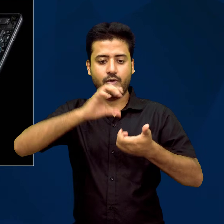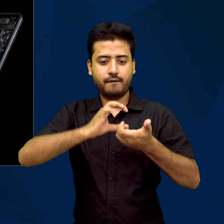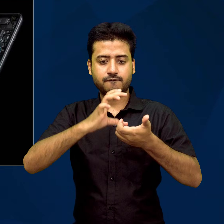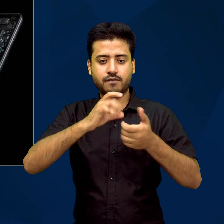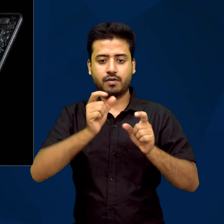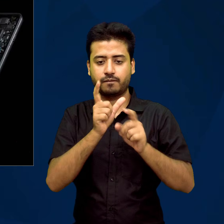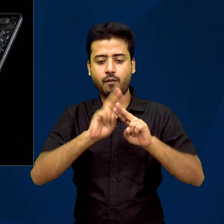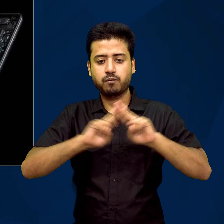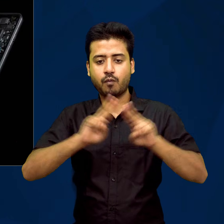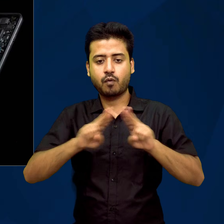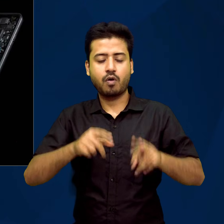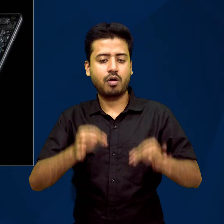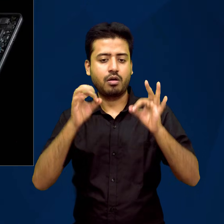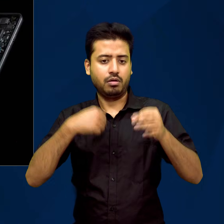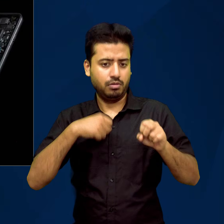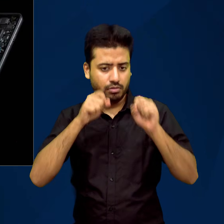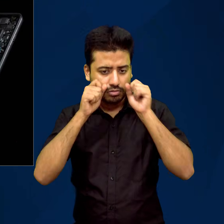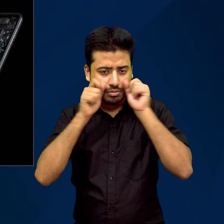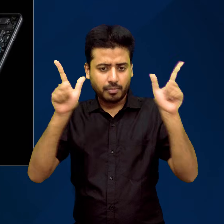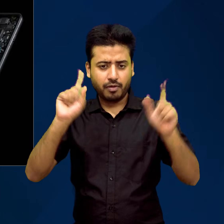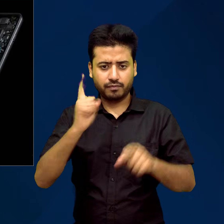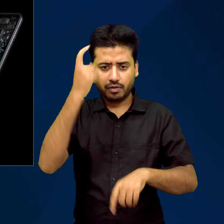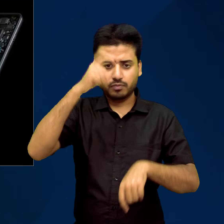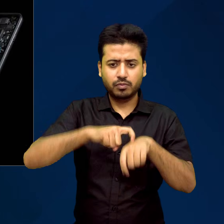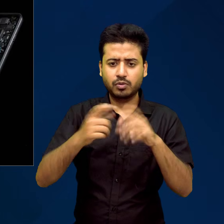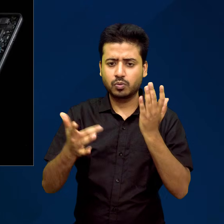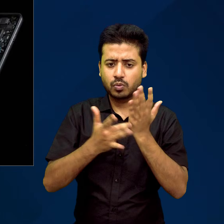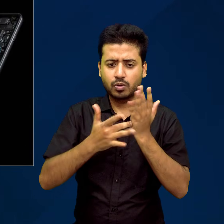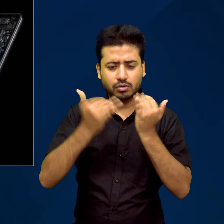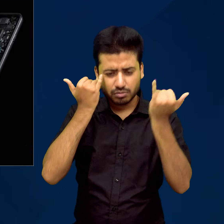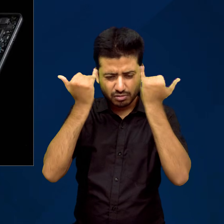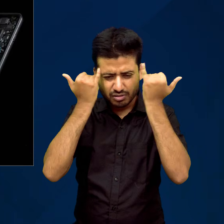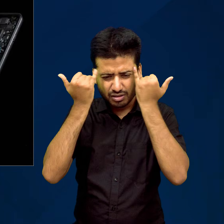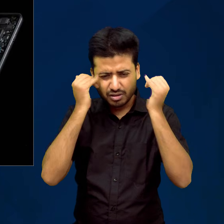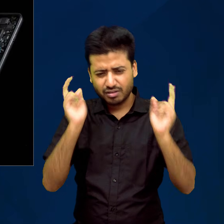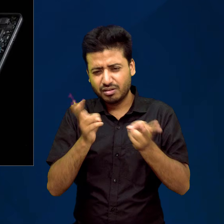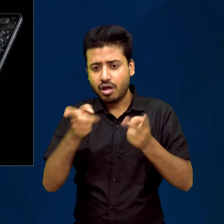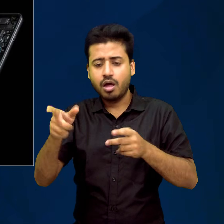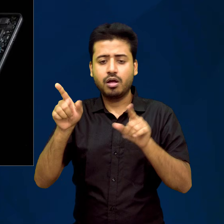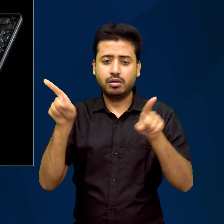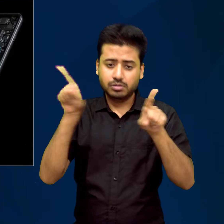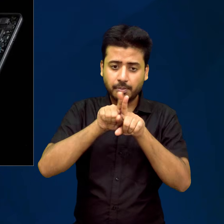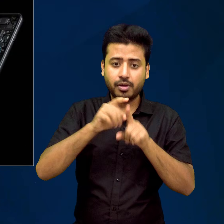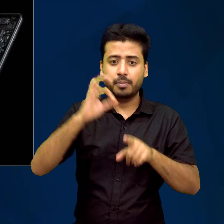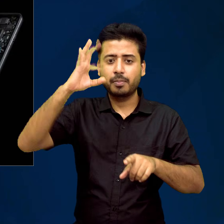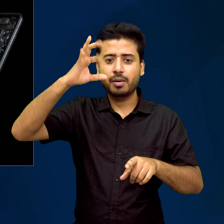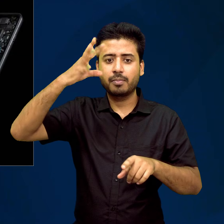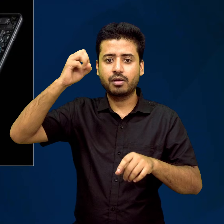chemical reaction. Five. Inserting the carbon rod. A dense, highly conductive carbon rod is